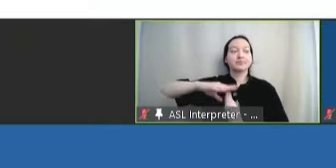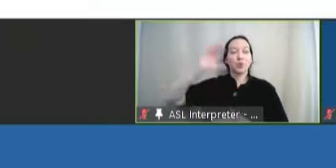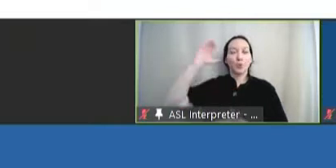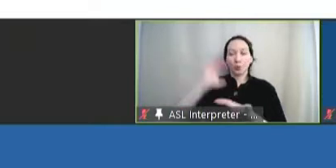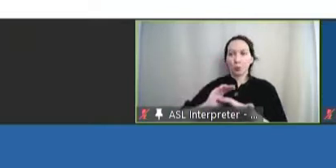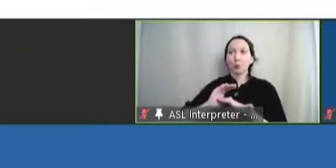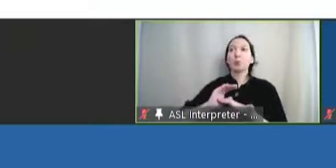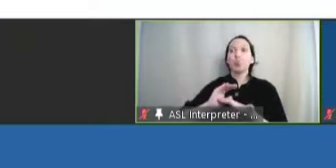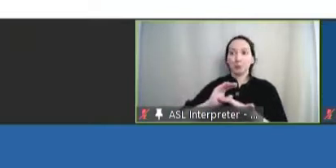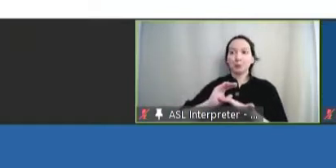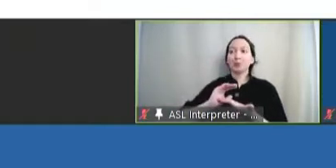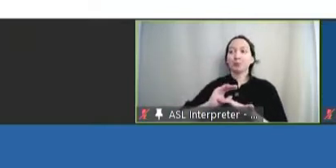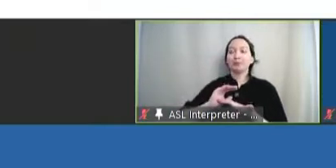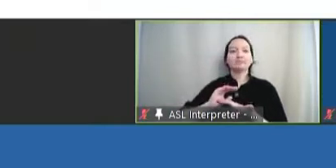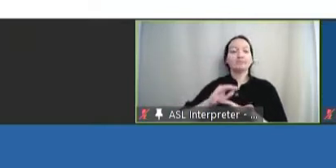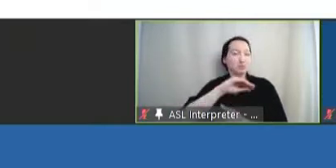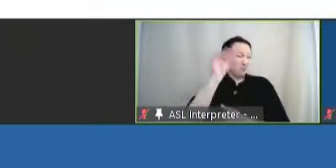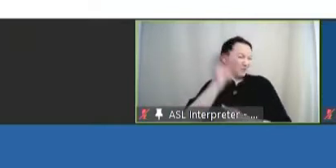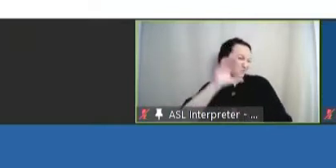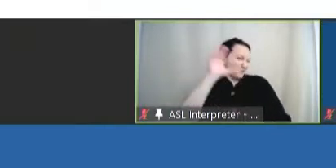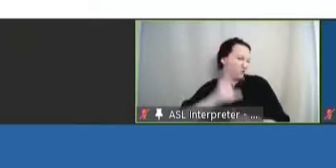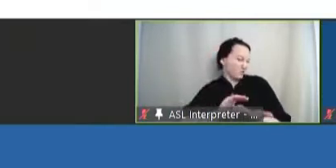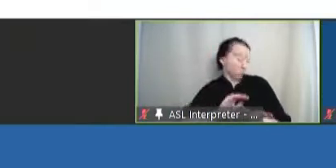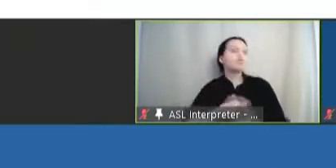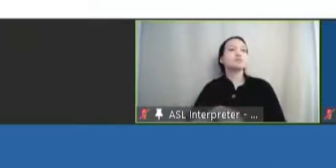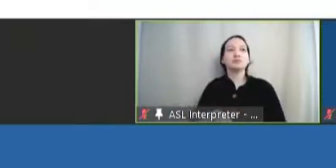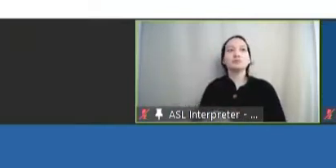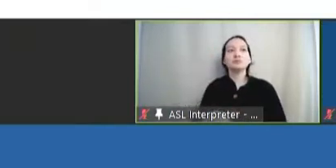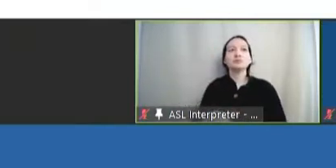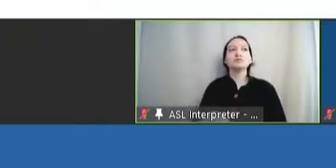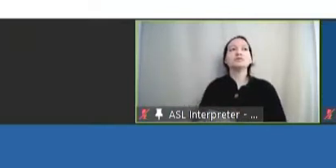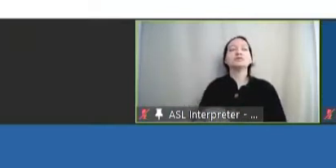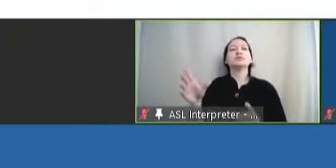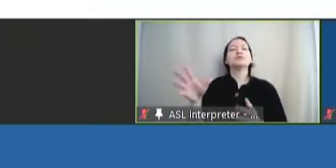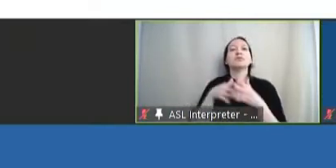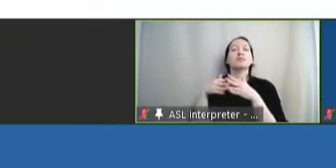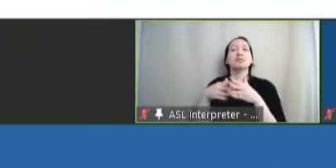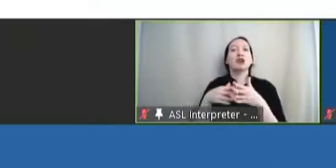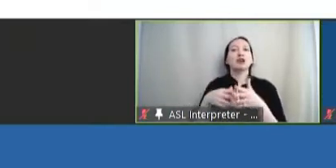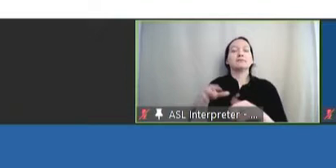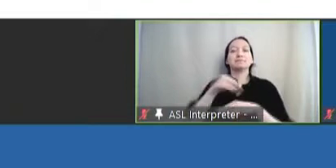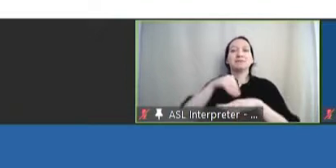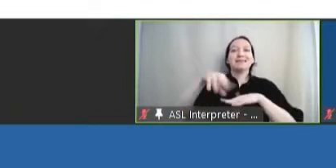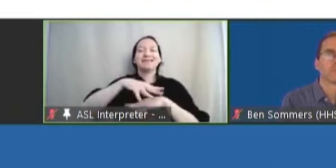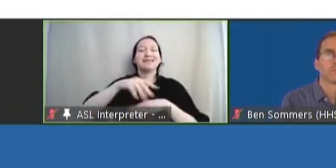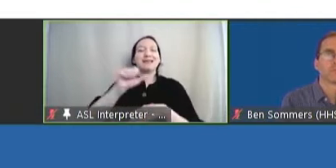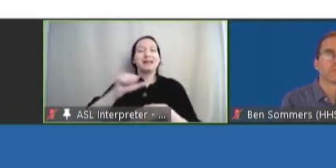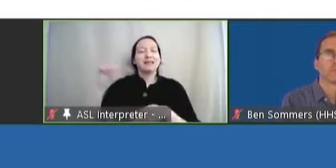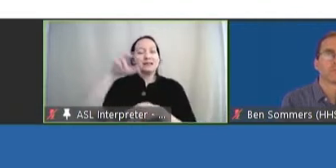highest percent reduction, happened among American Indian Alaska Native Medicare beneficiaries,